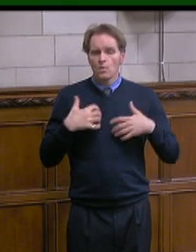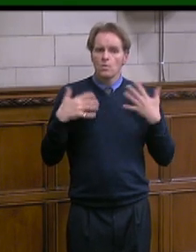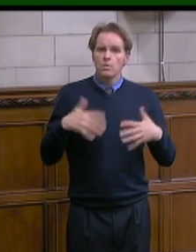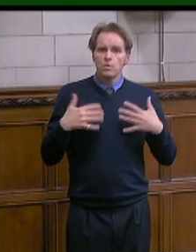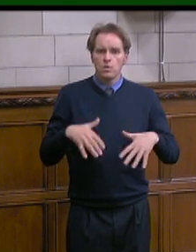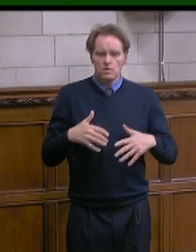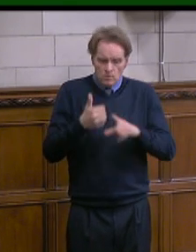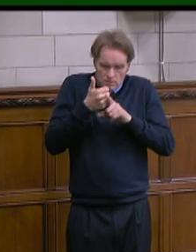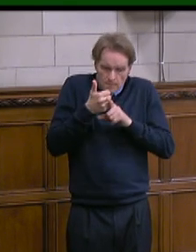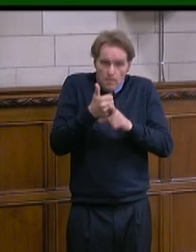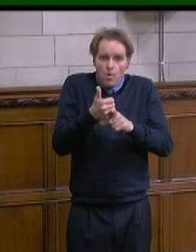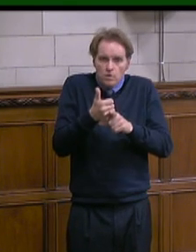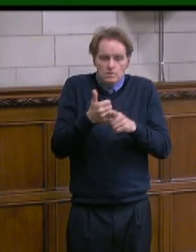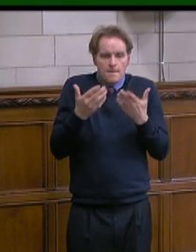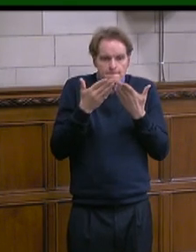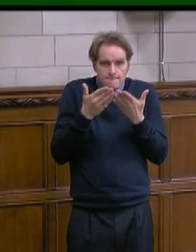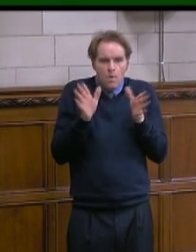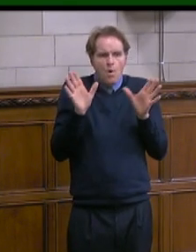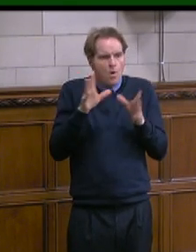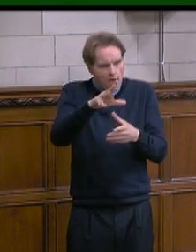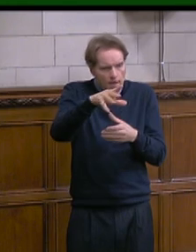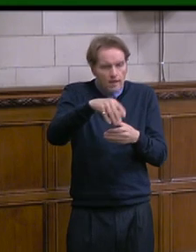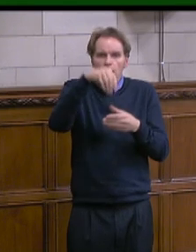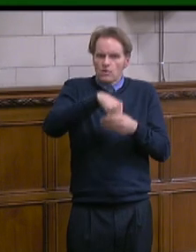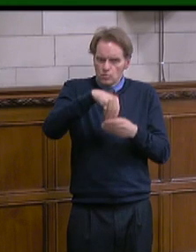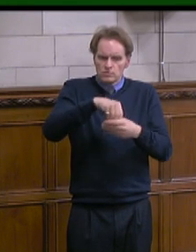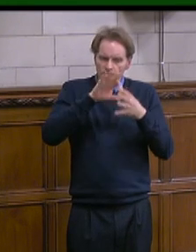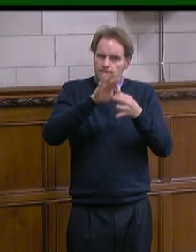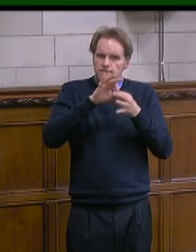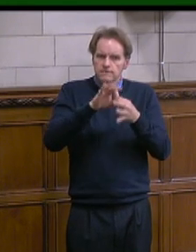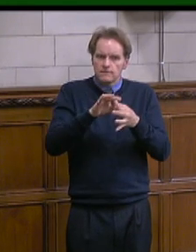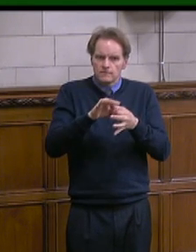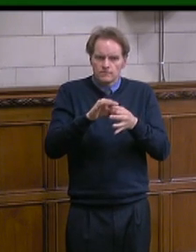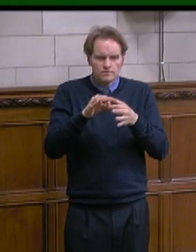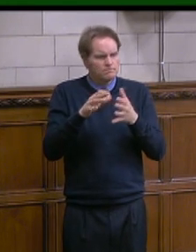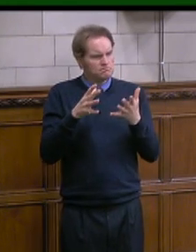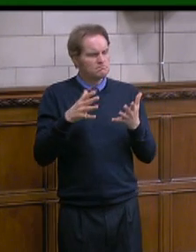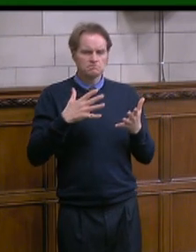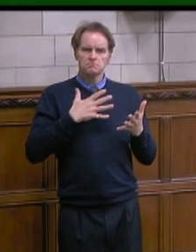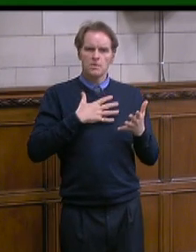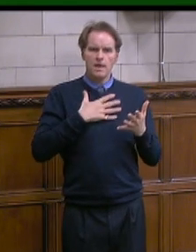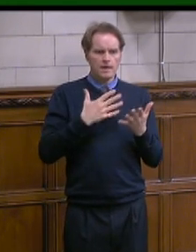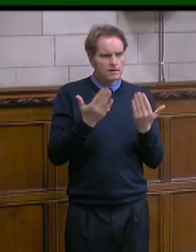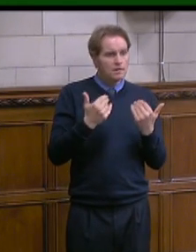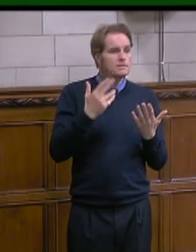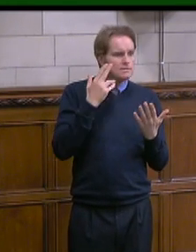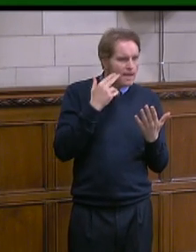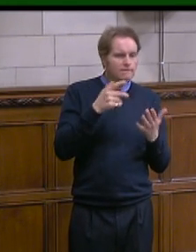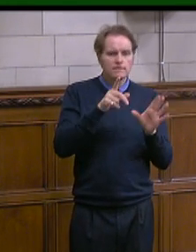for us to be more inclusive and to reach out and include young people with deafness, about